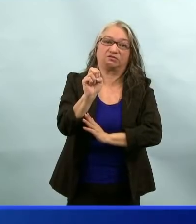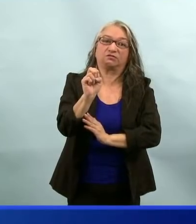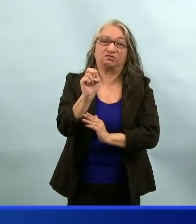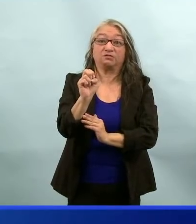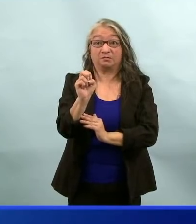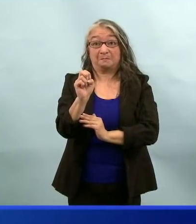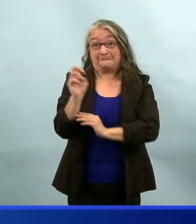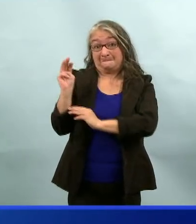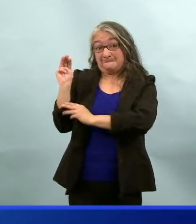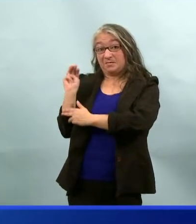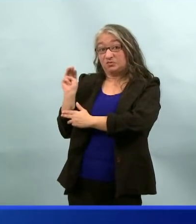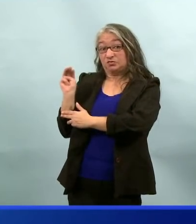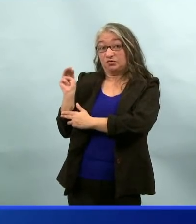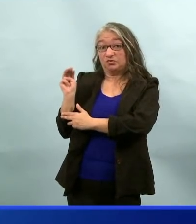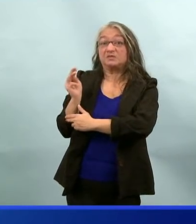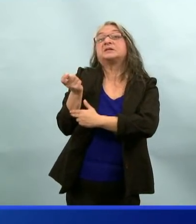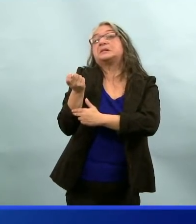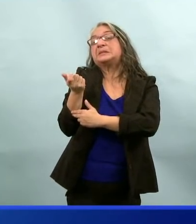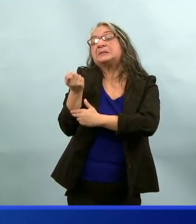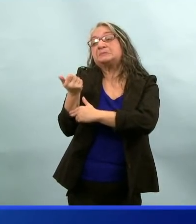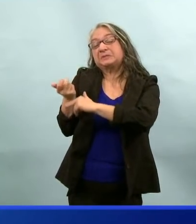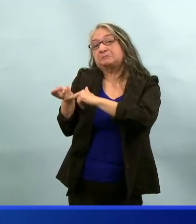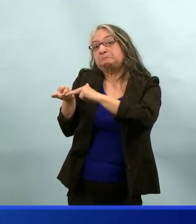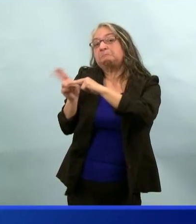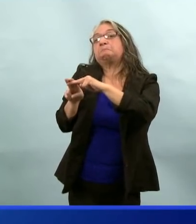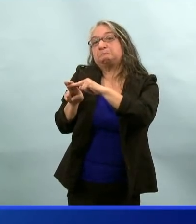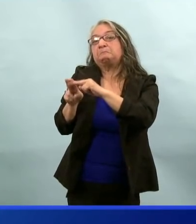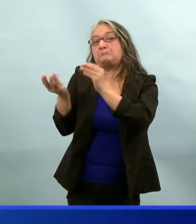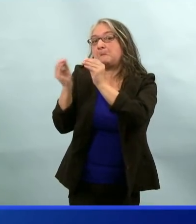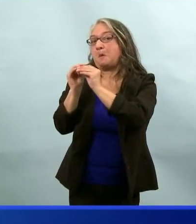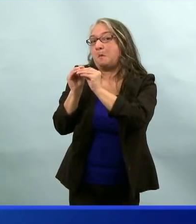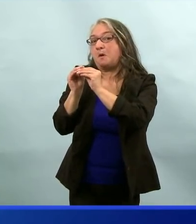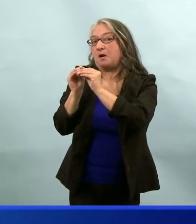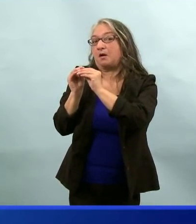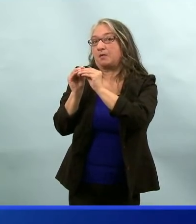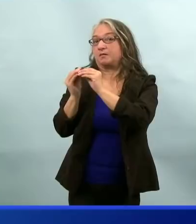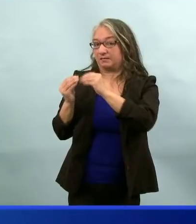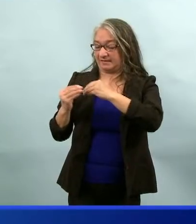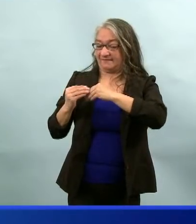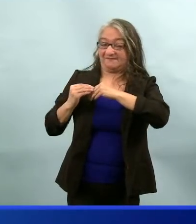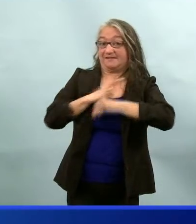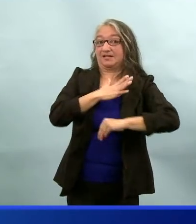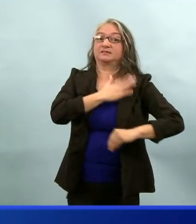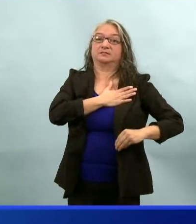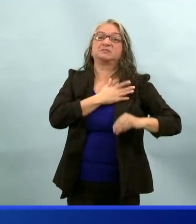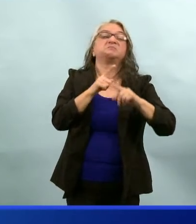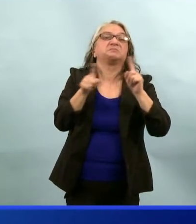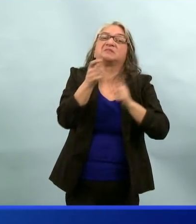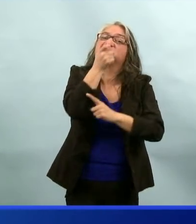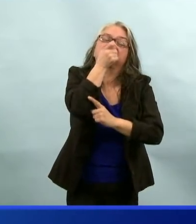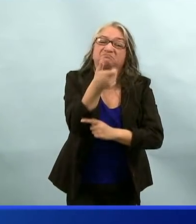both vaccines are safe and effective if only moderna is available or if you feel